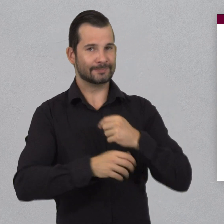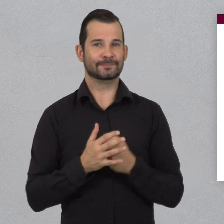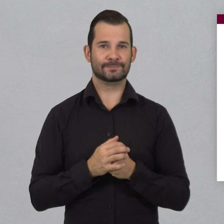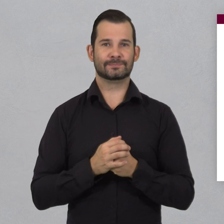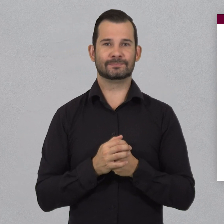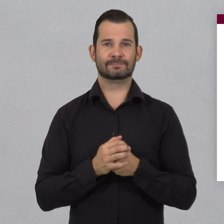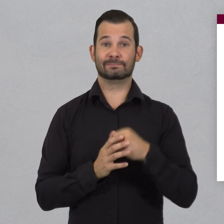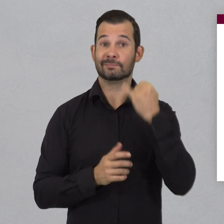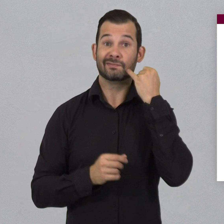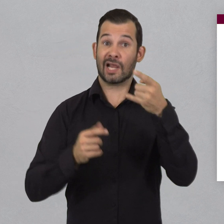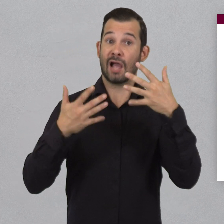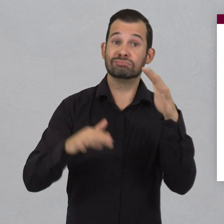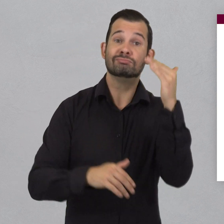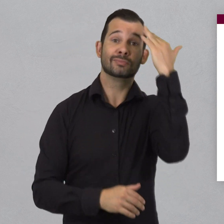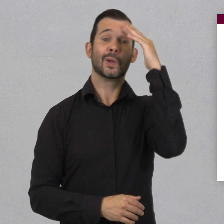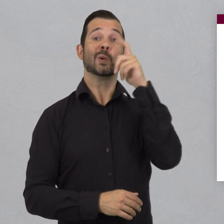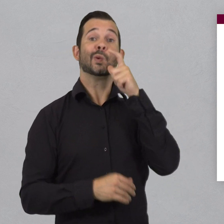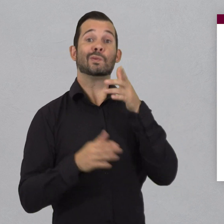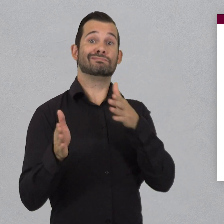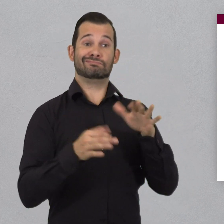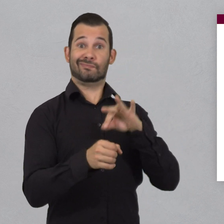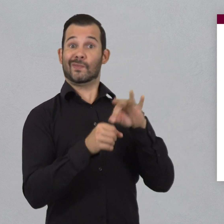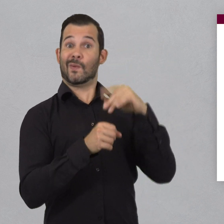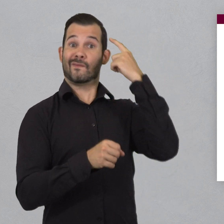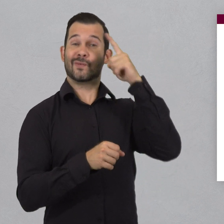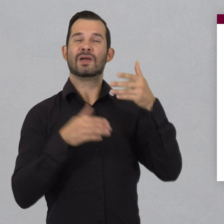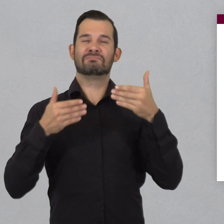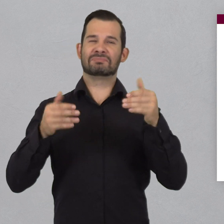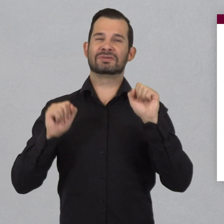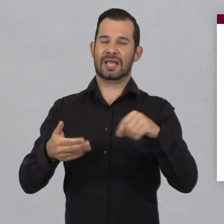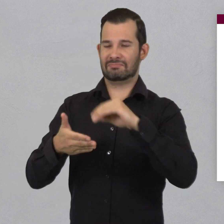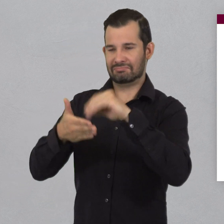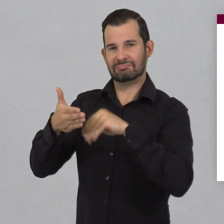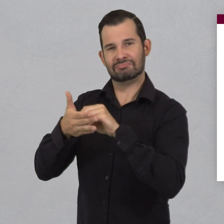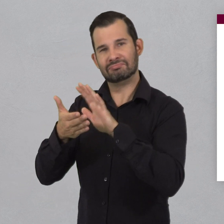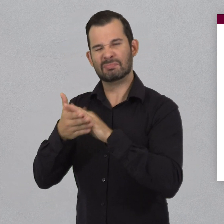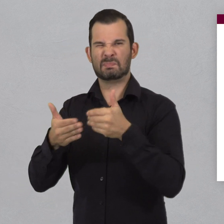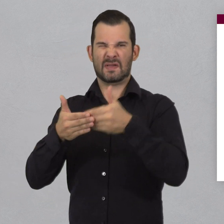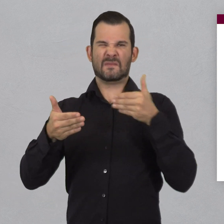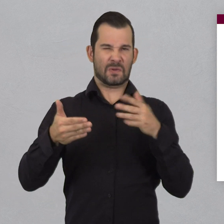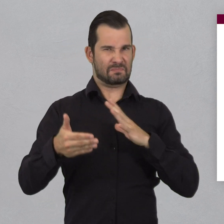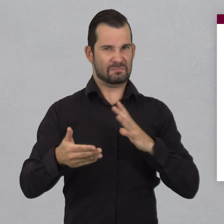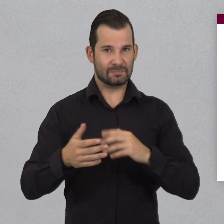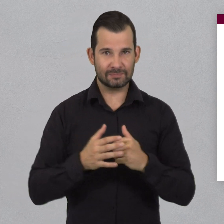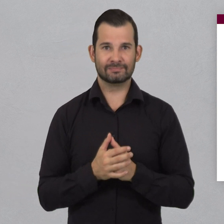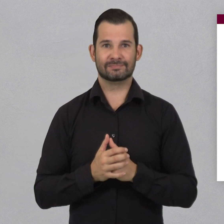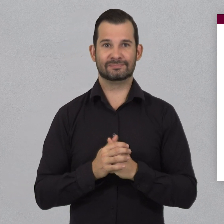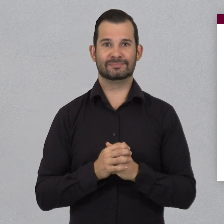day. If you already know who you’re voting for, you can complete your ballot before then. If